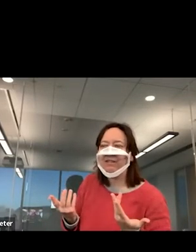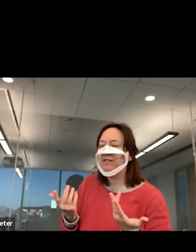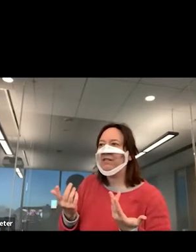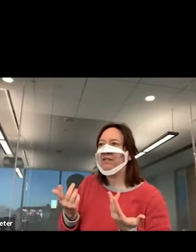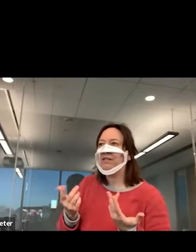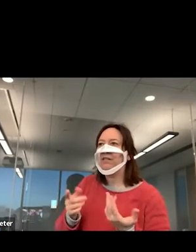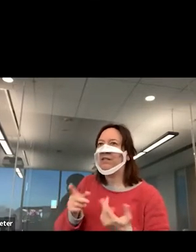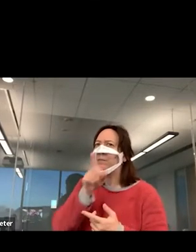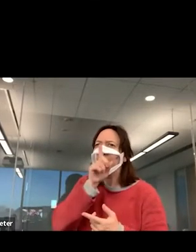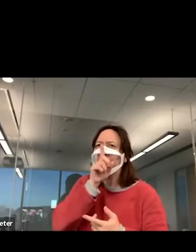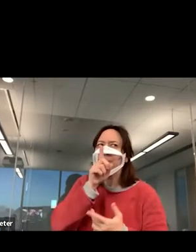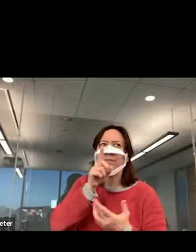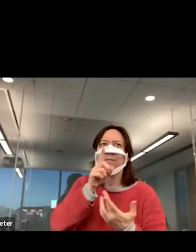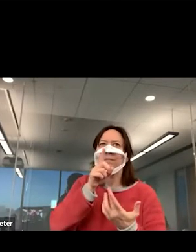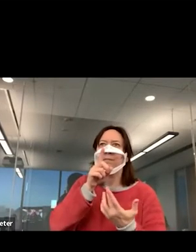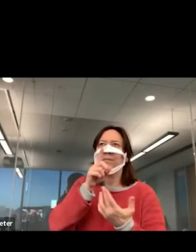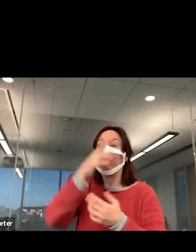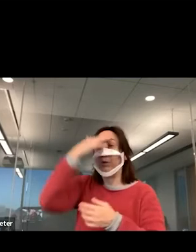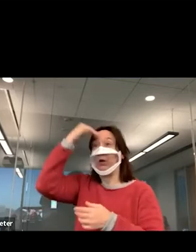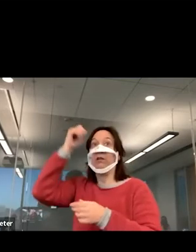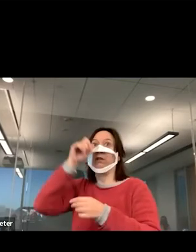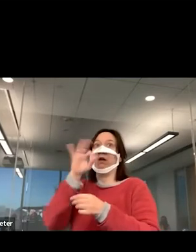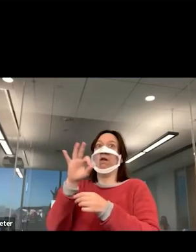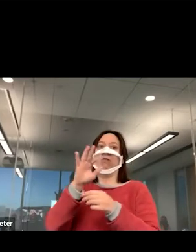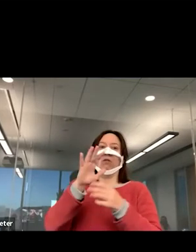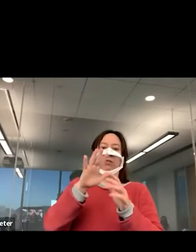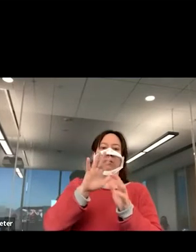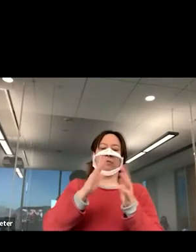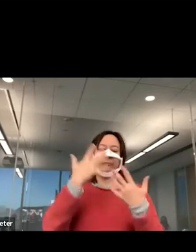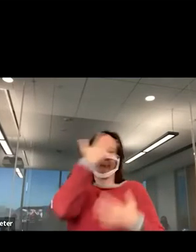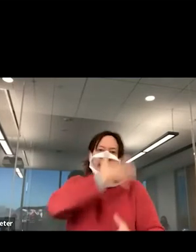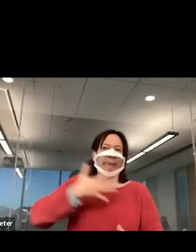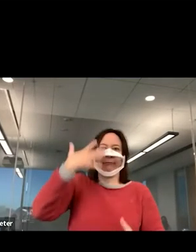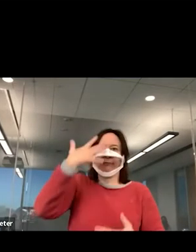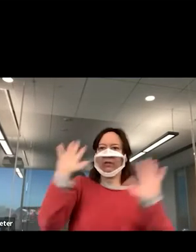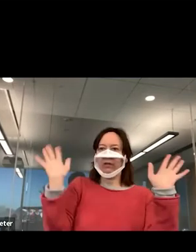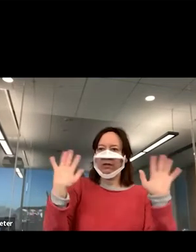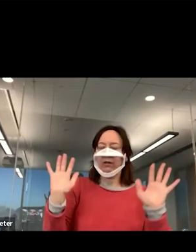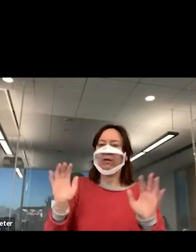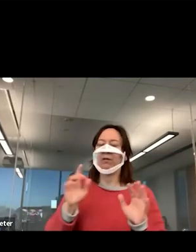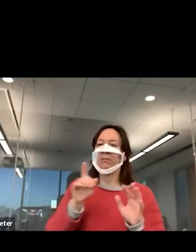saying it's based on those characteristics it's based on it should be based on you know what you